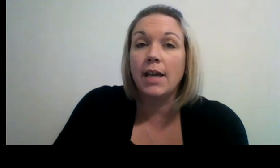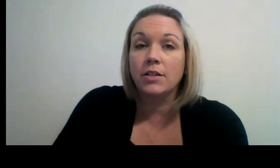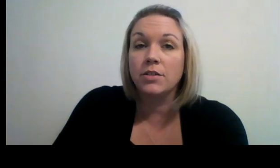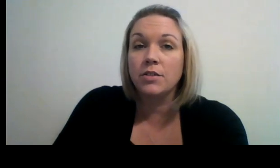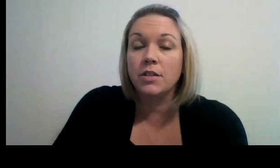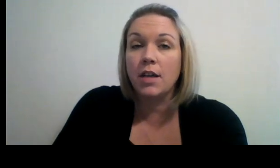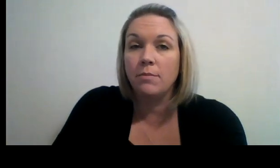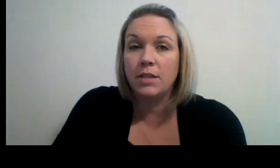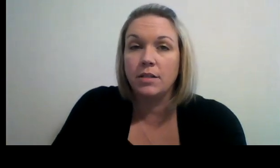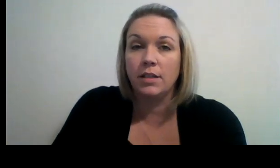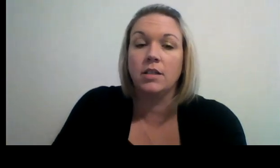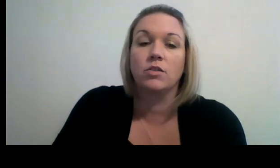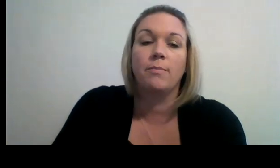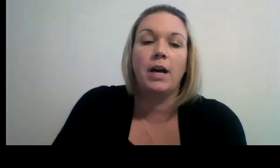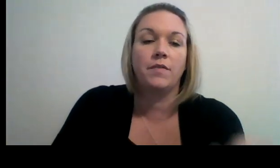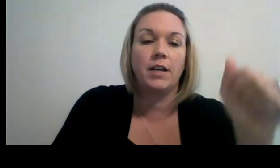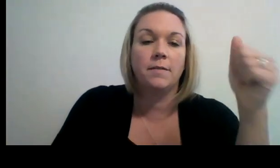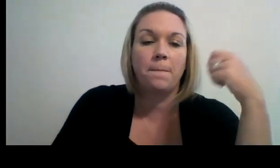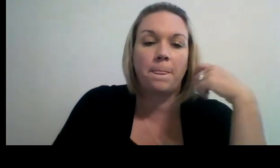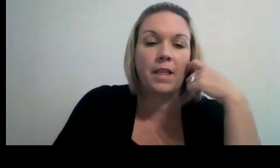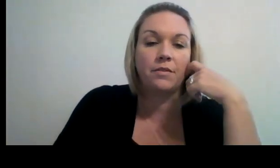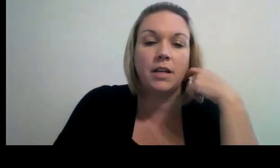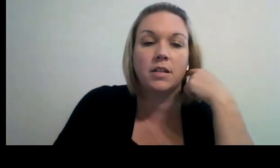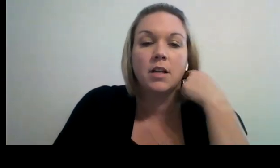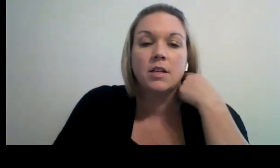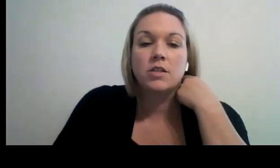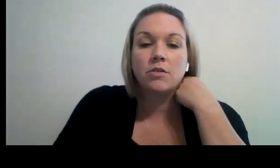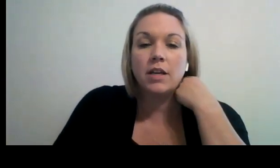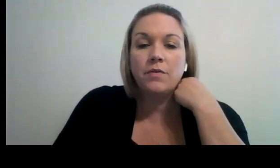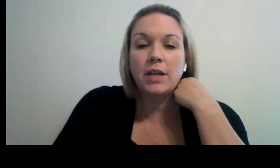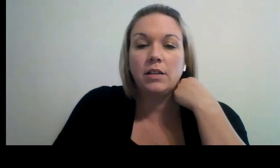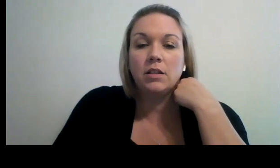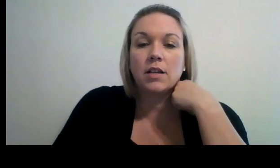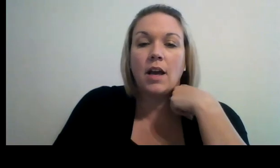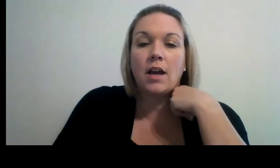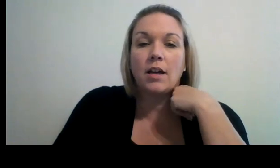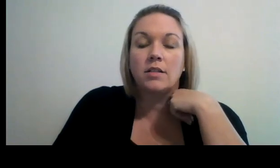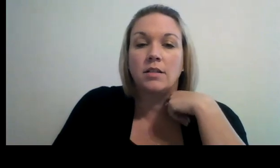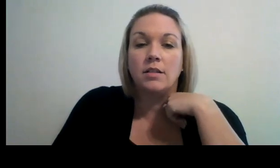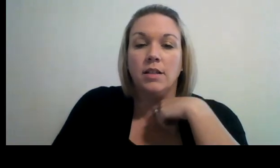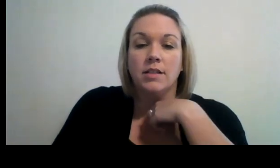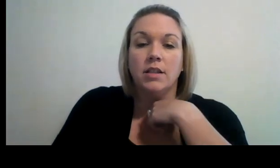letters can be deleted or modified. All right? So if we look at the list at